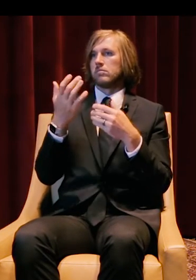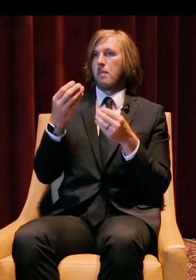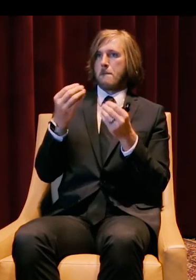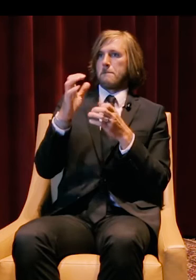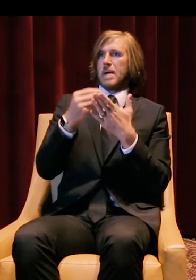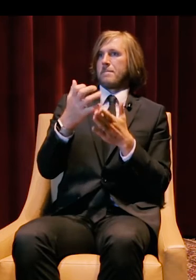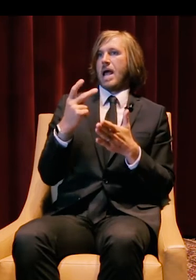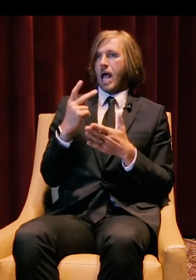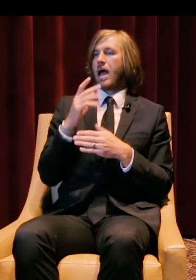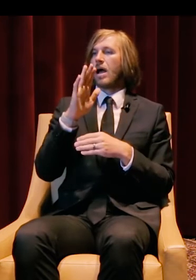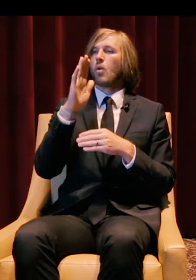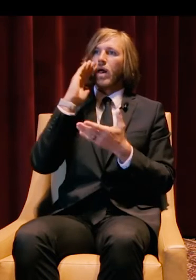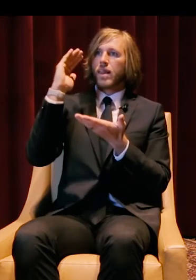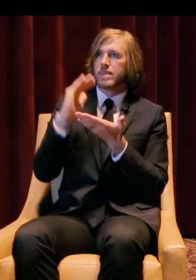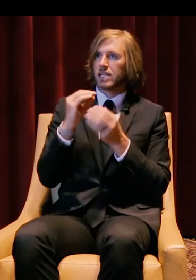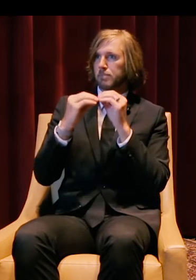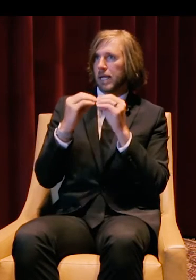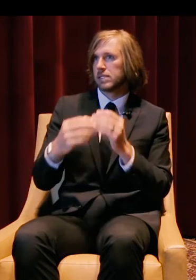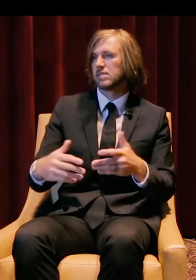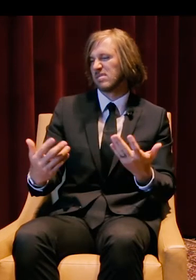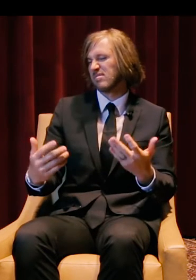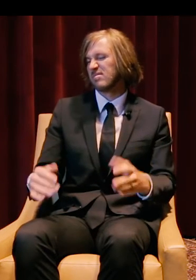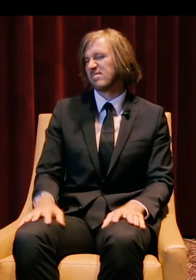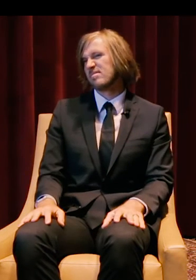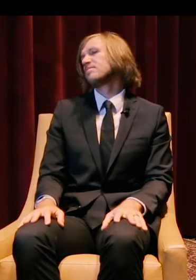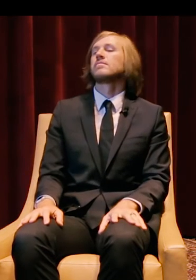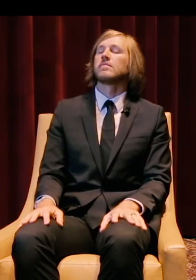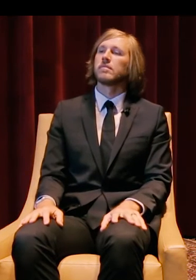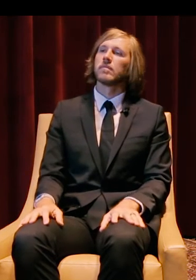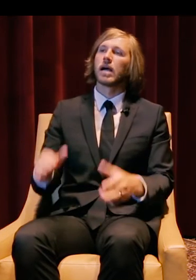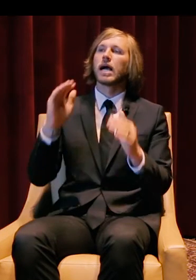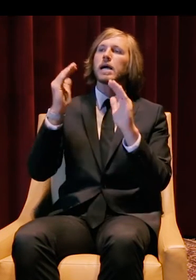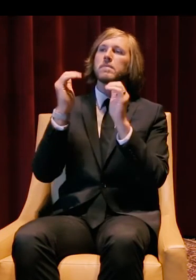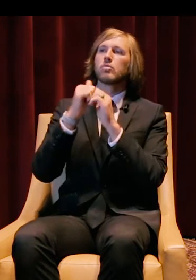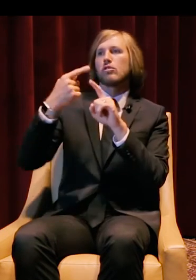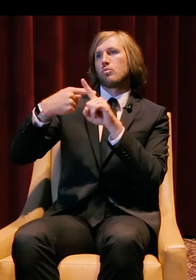and the maintenance will be less, less in comparison to the rents,